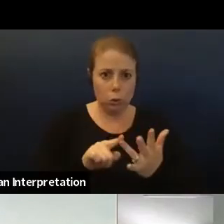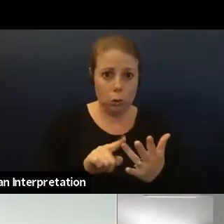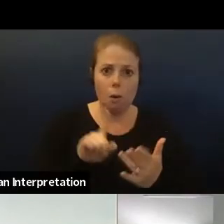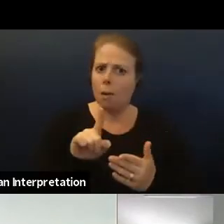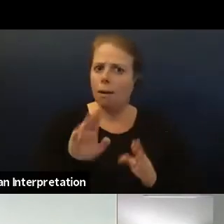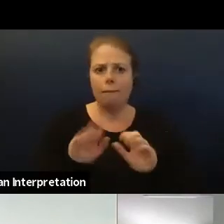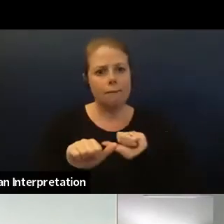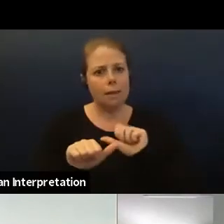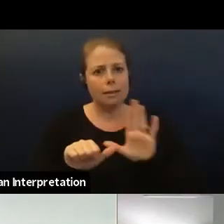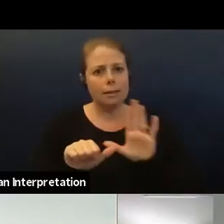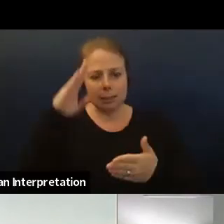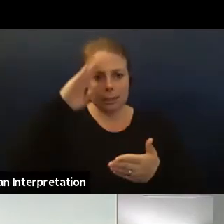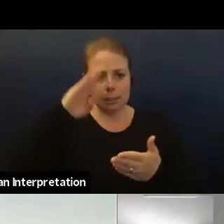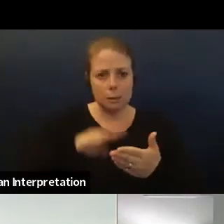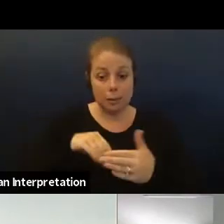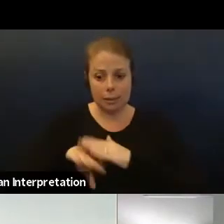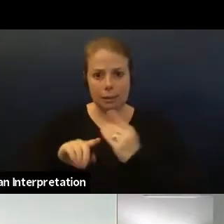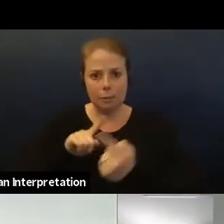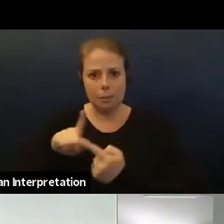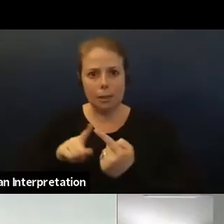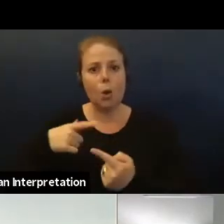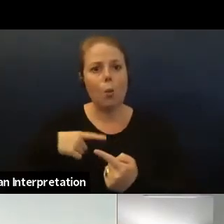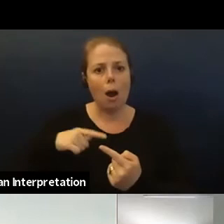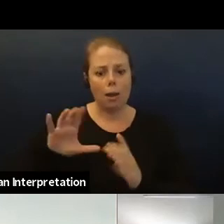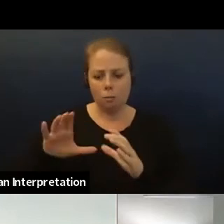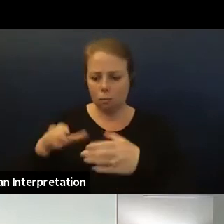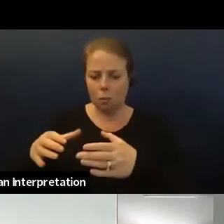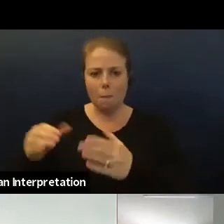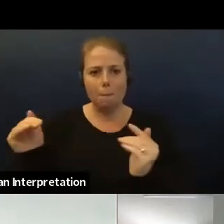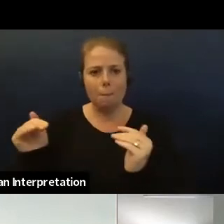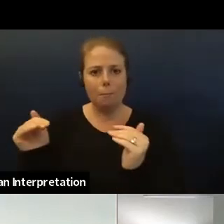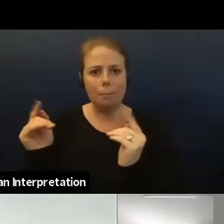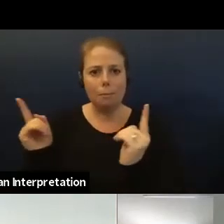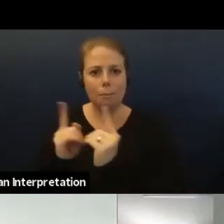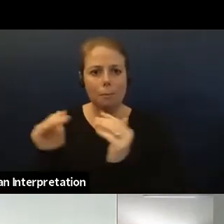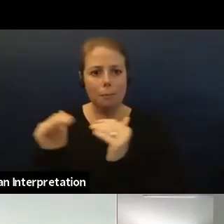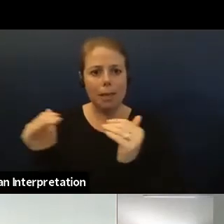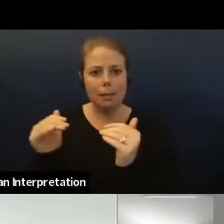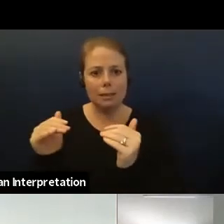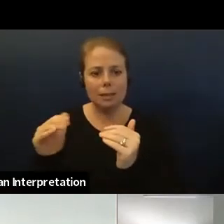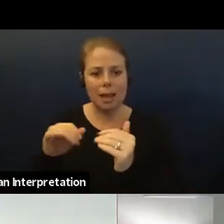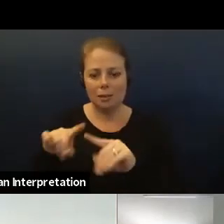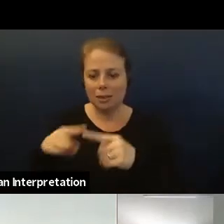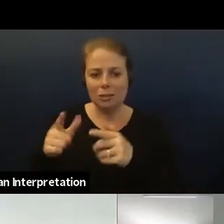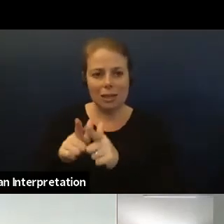the different language groups coming in from the different states or different regions of Australia